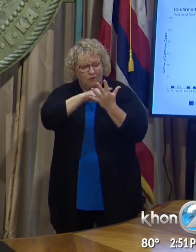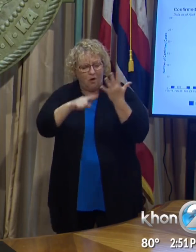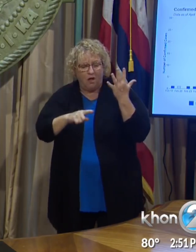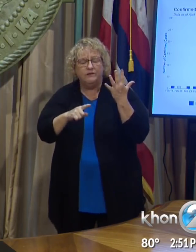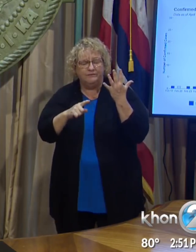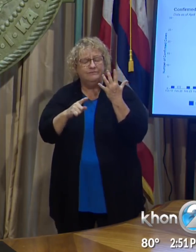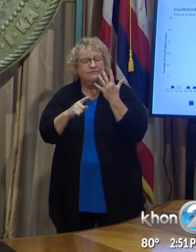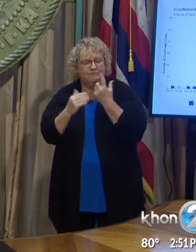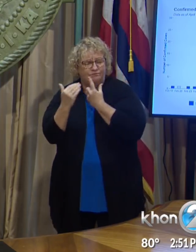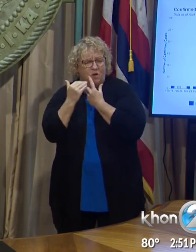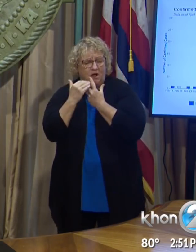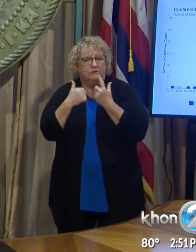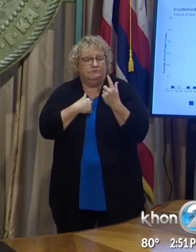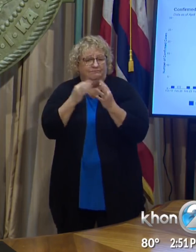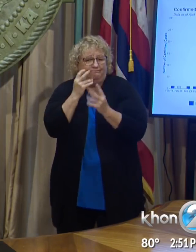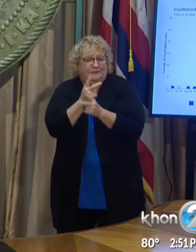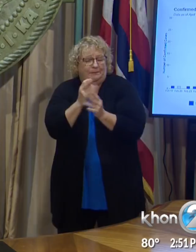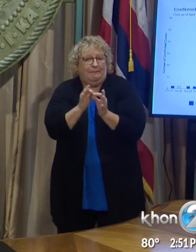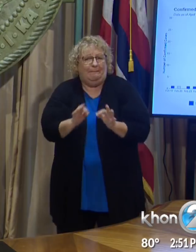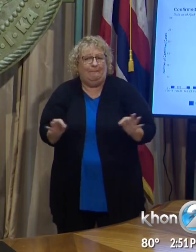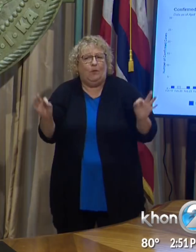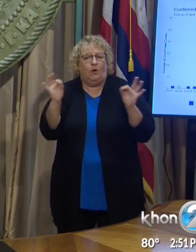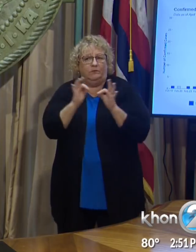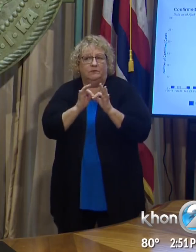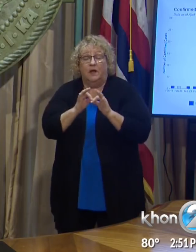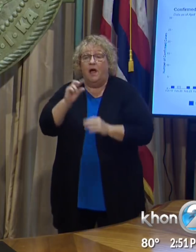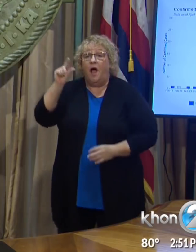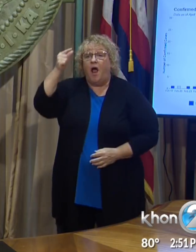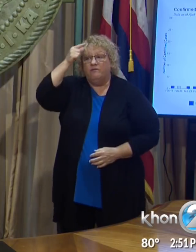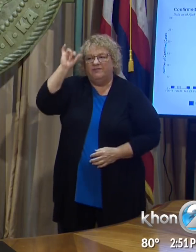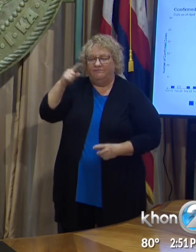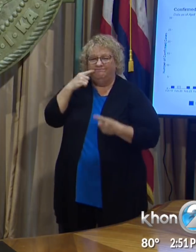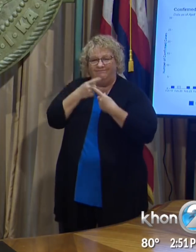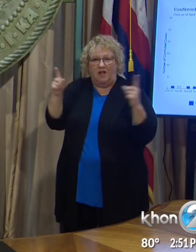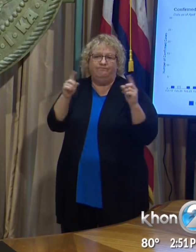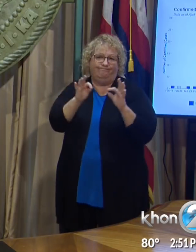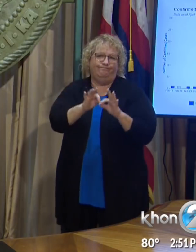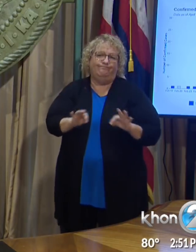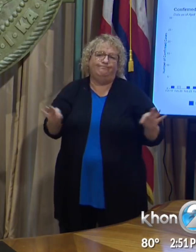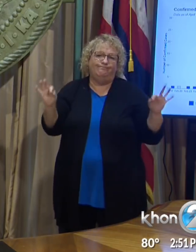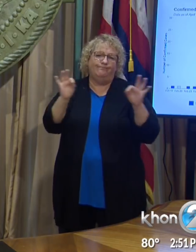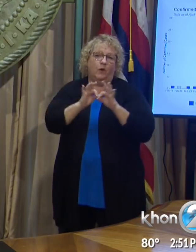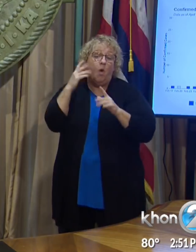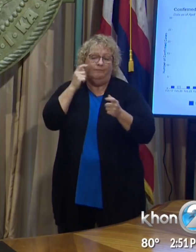AND COUGHING ADEQUATELY, AND WEARING A CLOTH FACE MASK AS THE